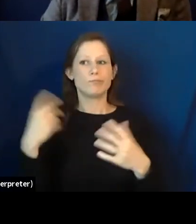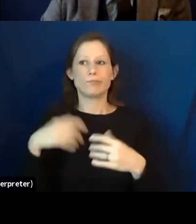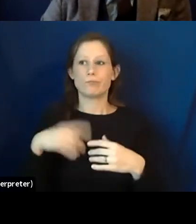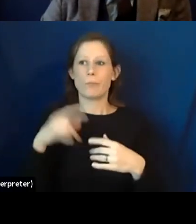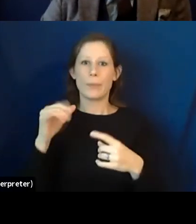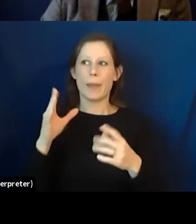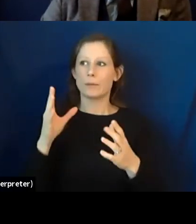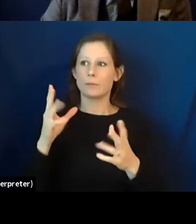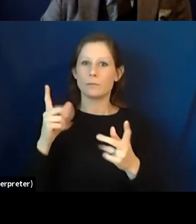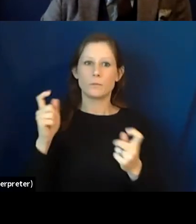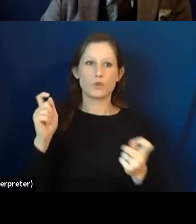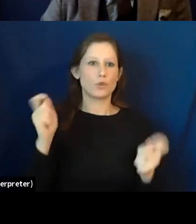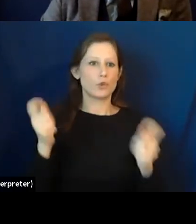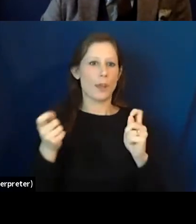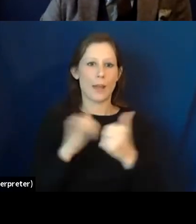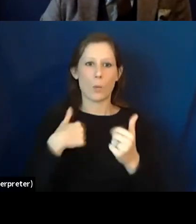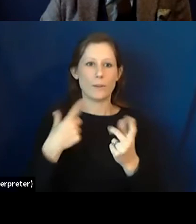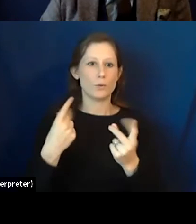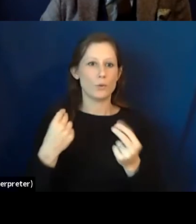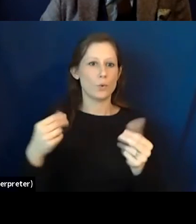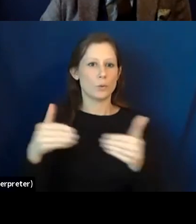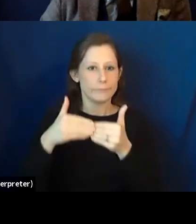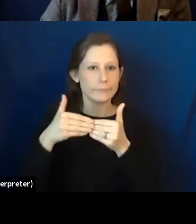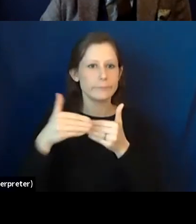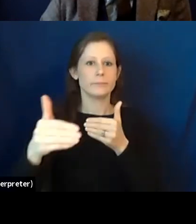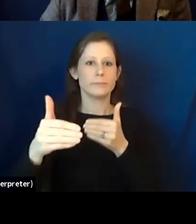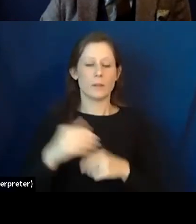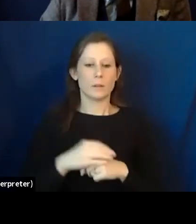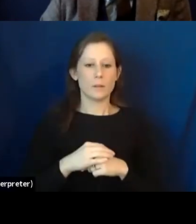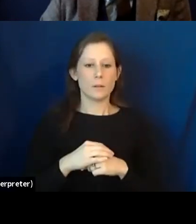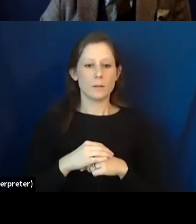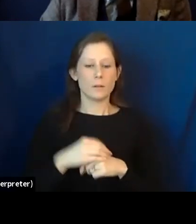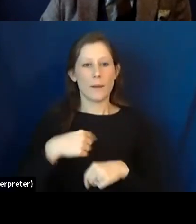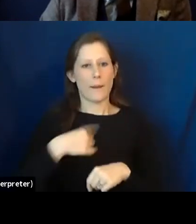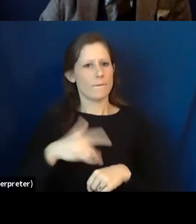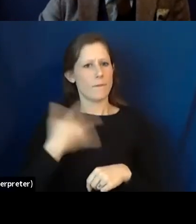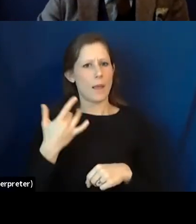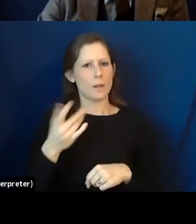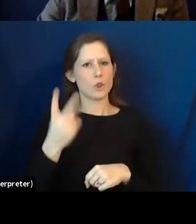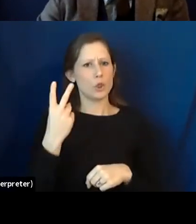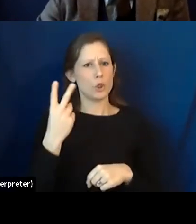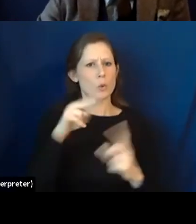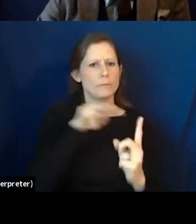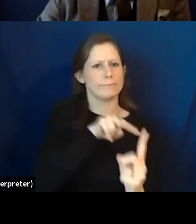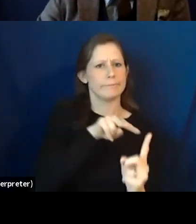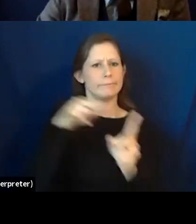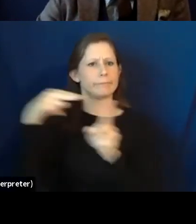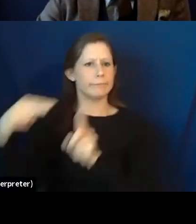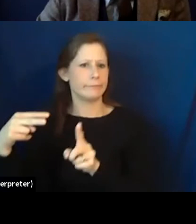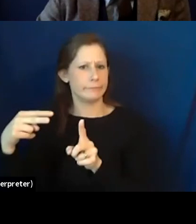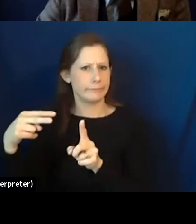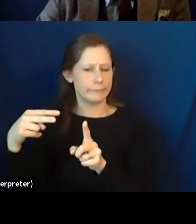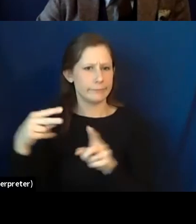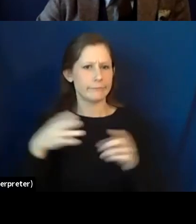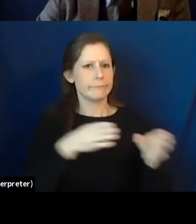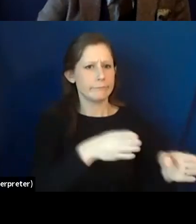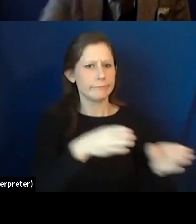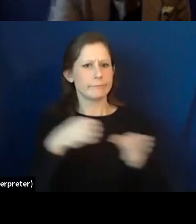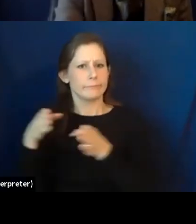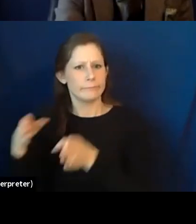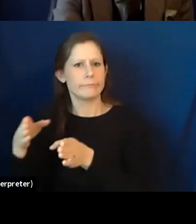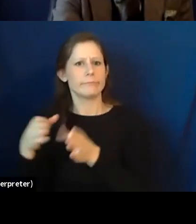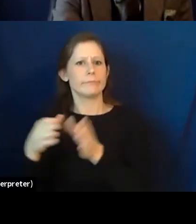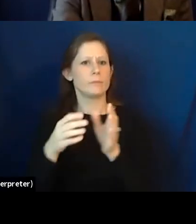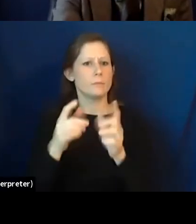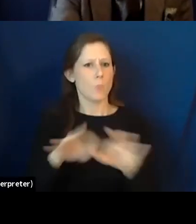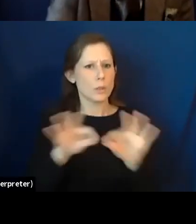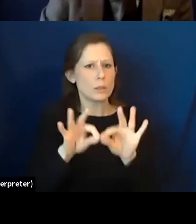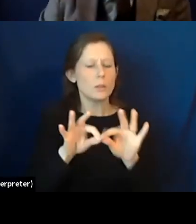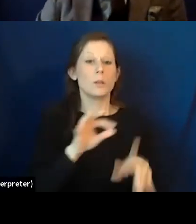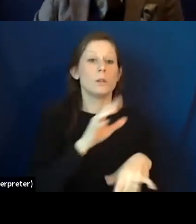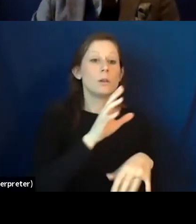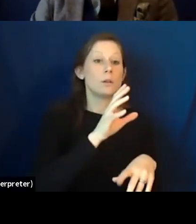field i feel that it is it's a two-way street it is incumbent on um cultural institutions